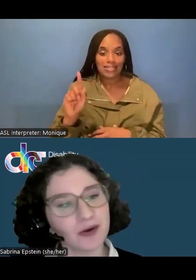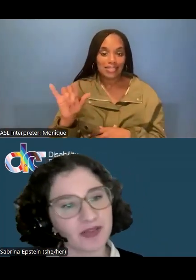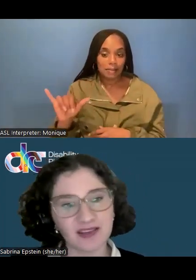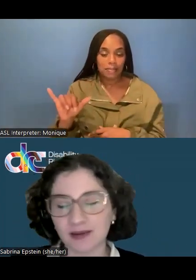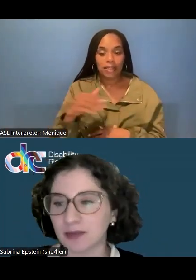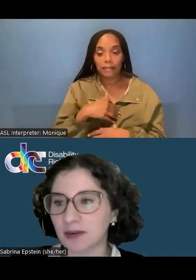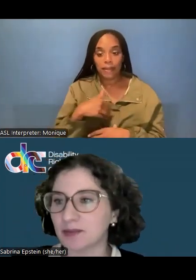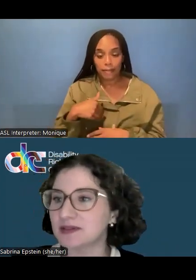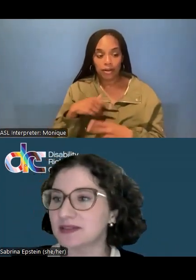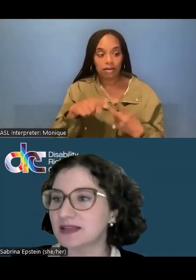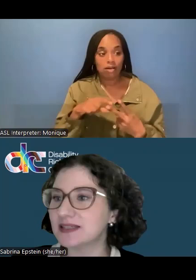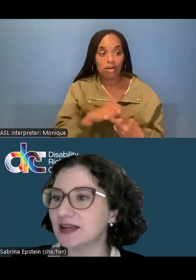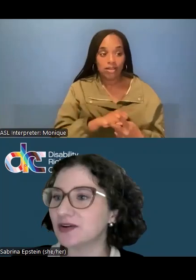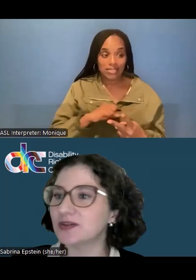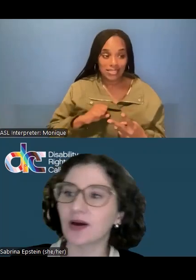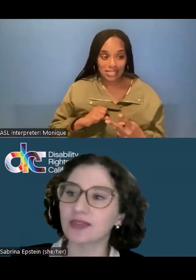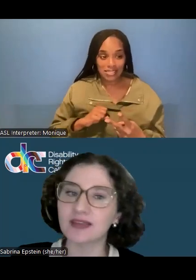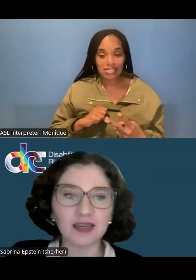or the Assembly Members and Senators on these key